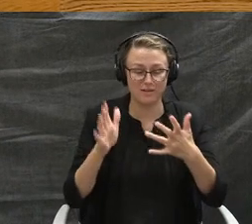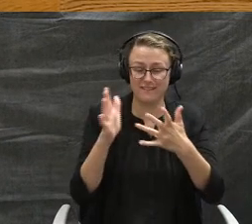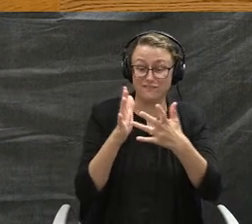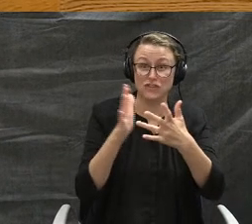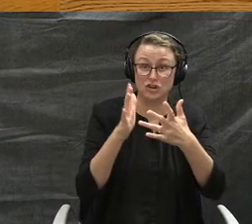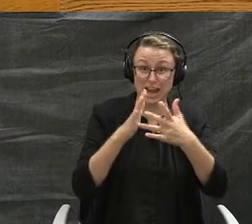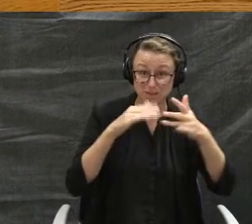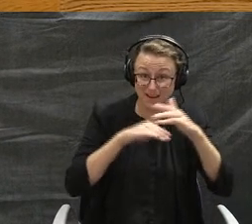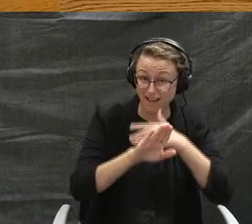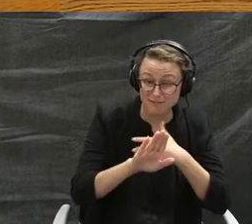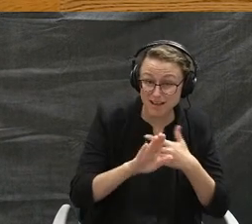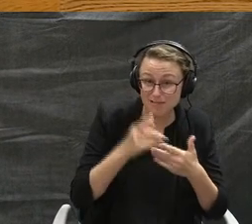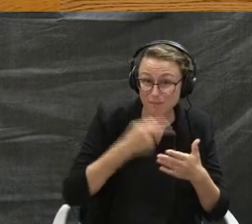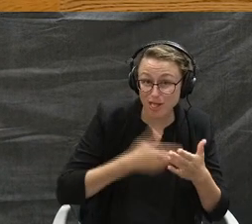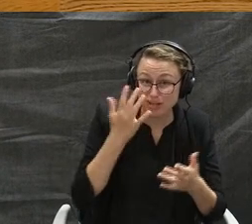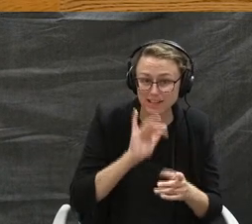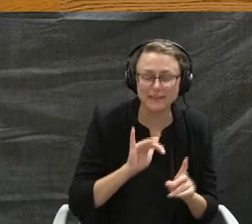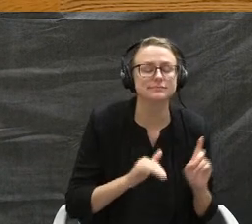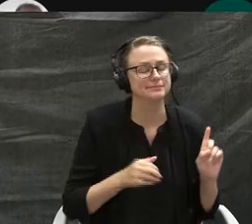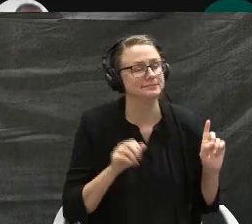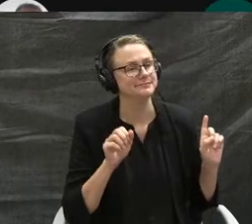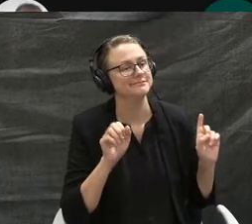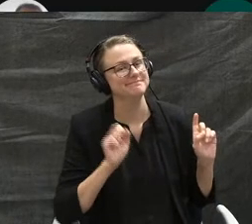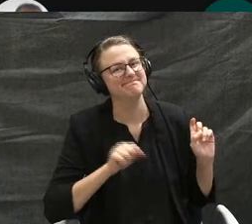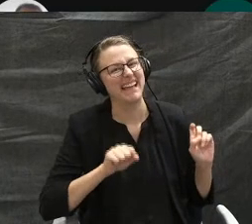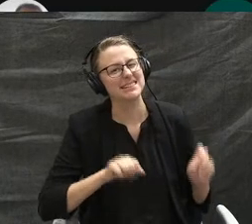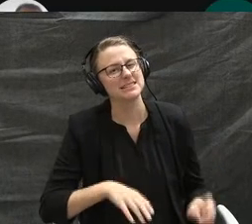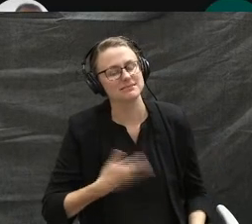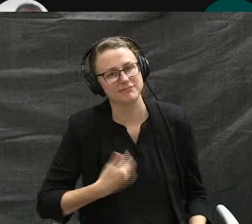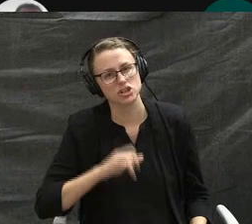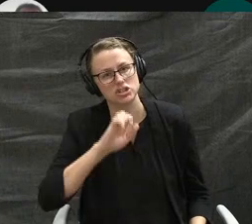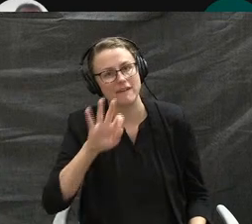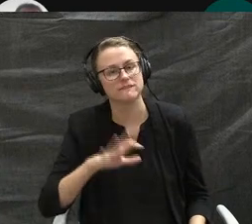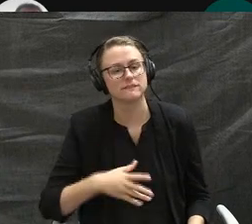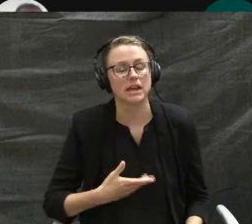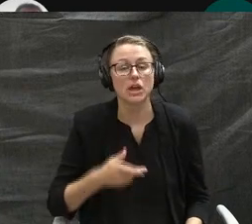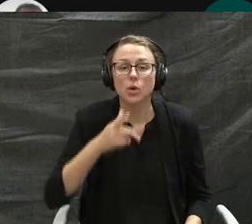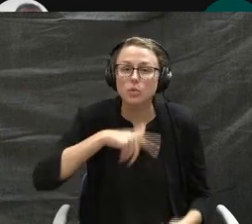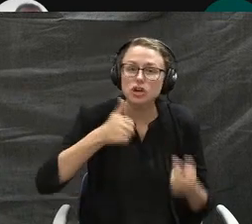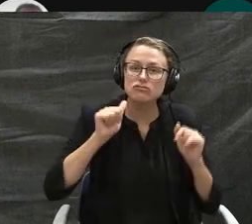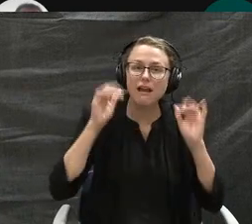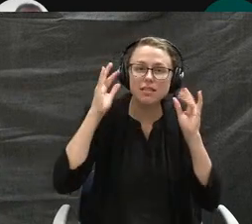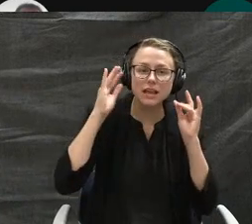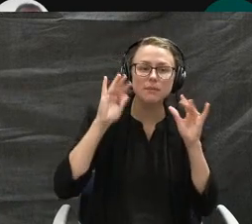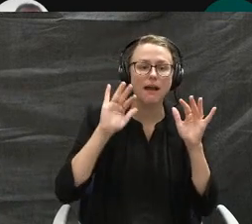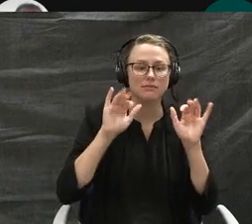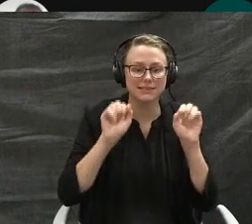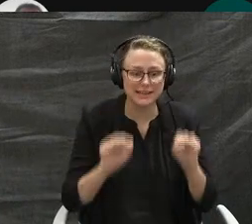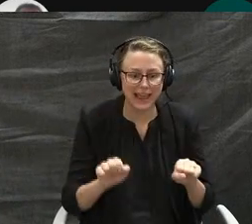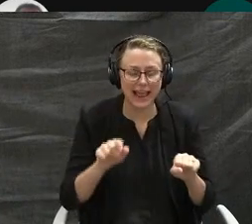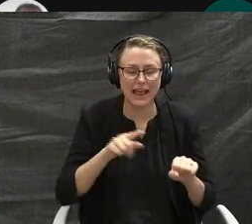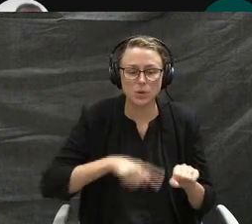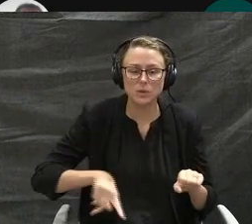Yes, anything we're looking at. Can we do something? The start of the school year or we get them in the building with prior